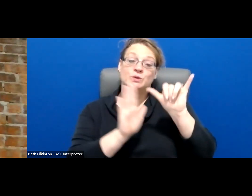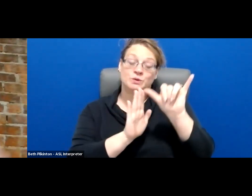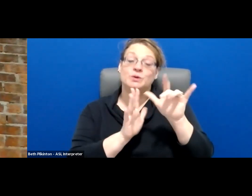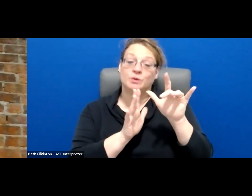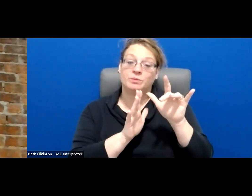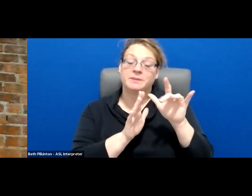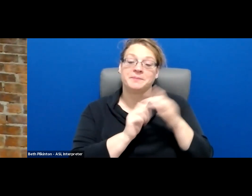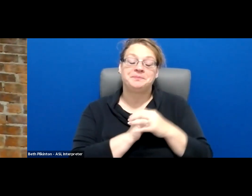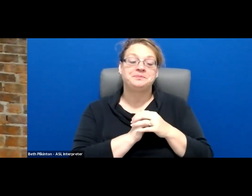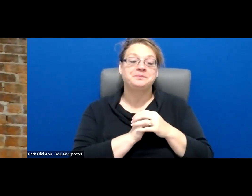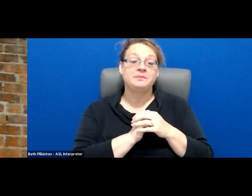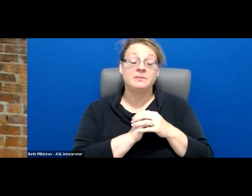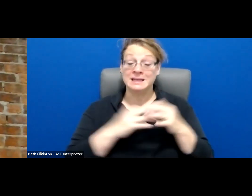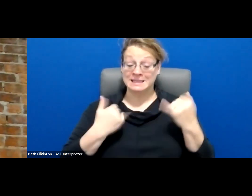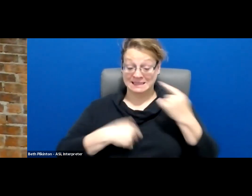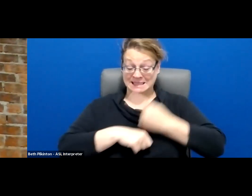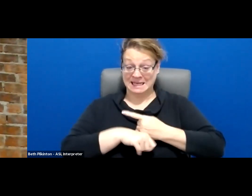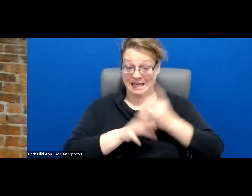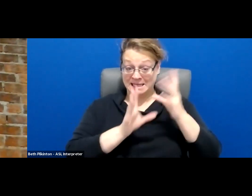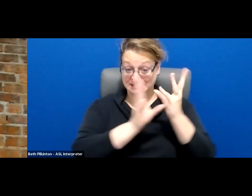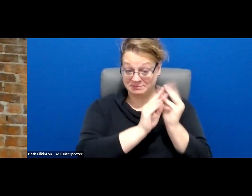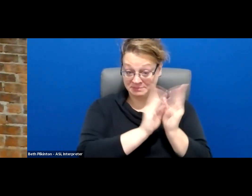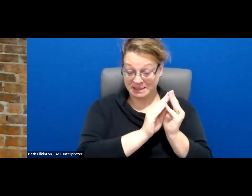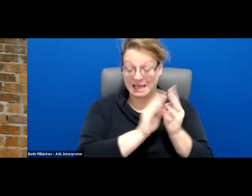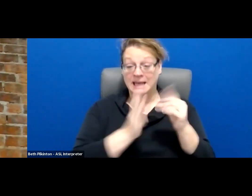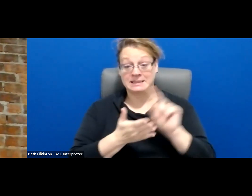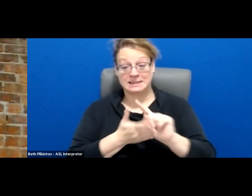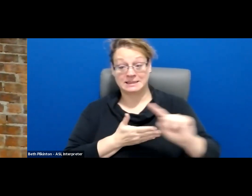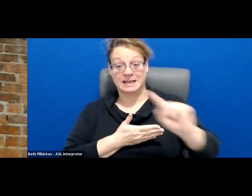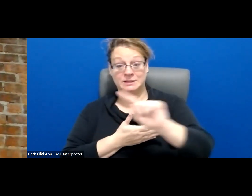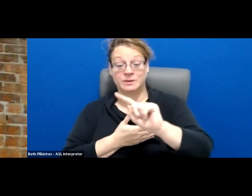the first Center for autism and innovation, national electric service, health, and best of ways.